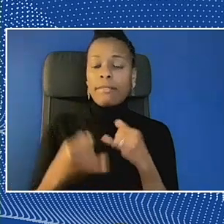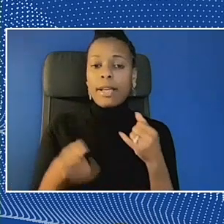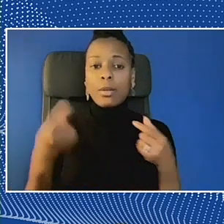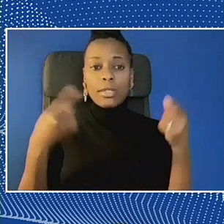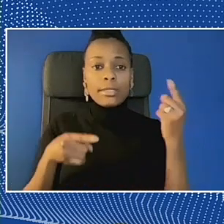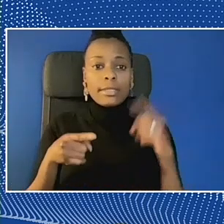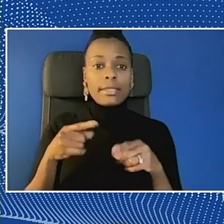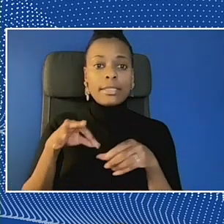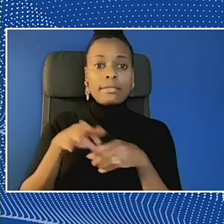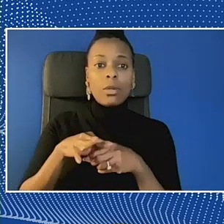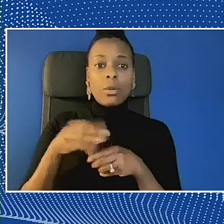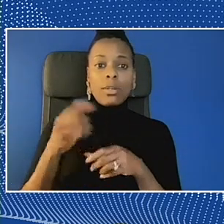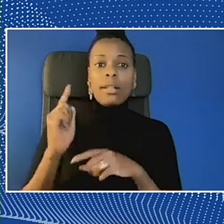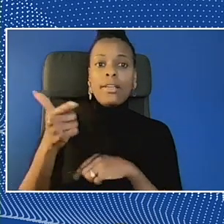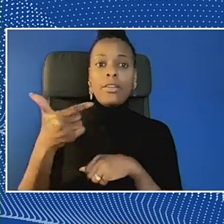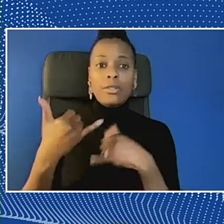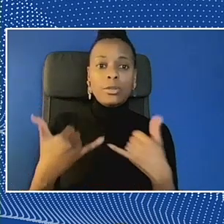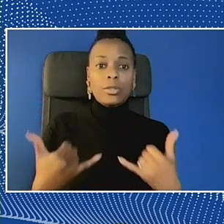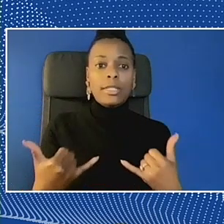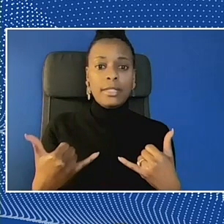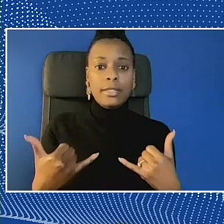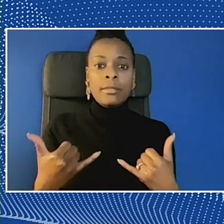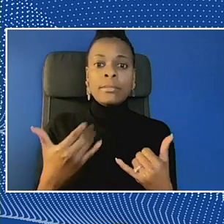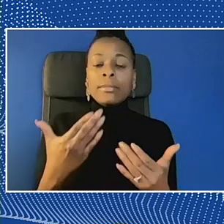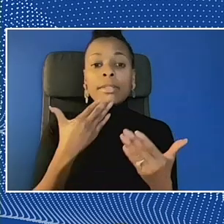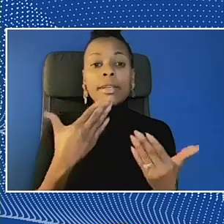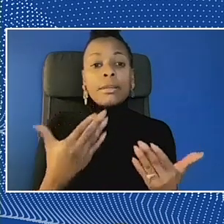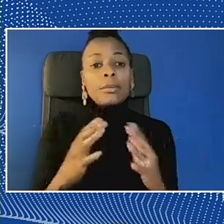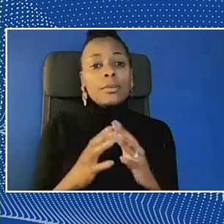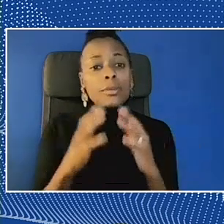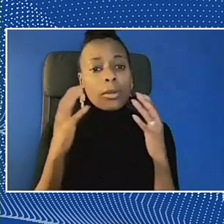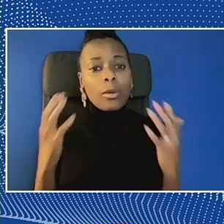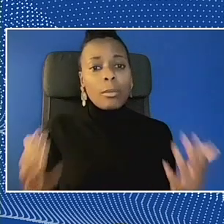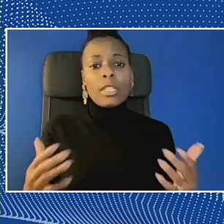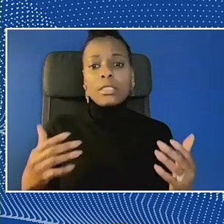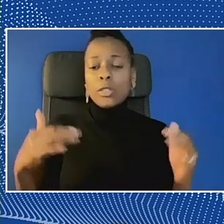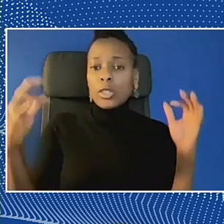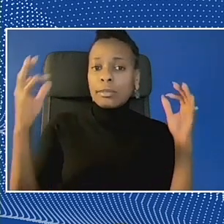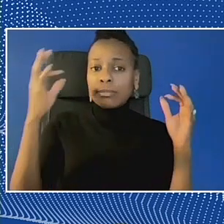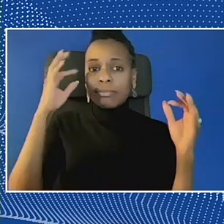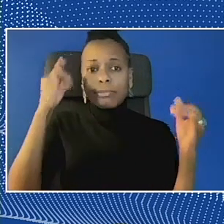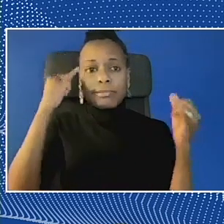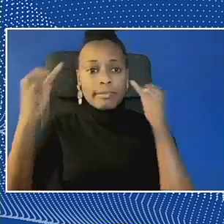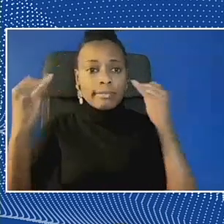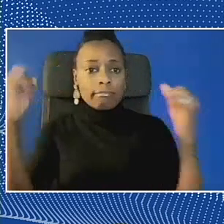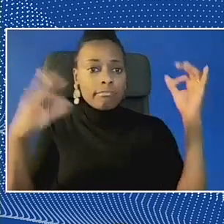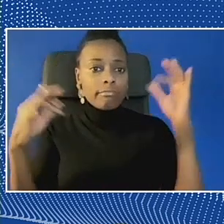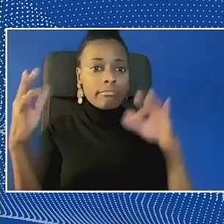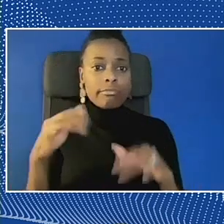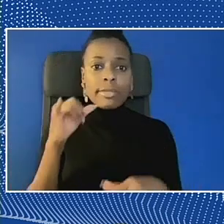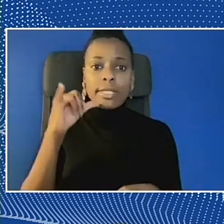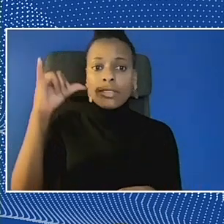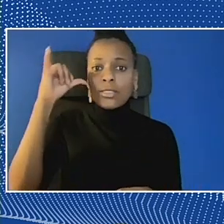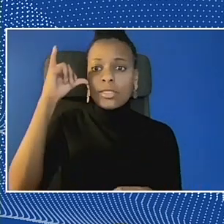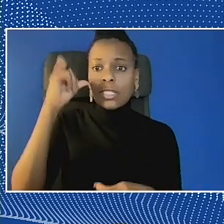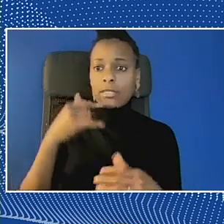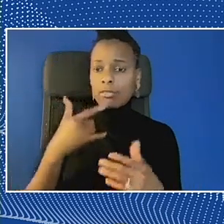today. Thank you all so much for the contributions to yesterday's productive discussion and your feedback on this